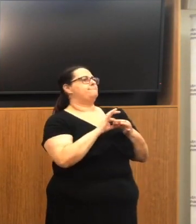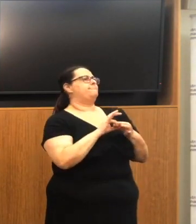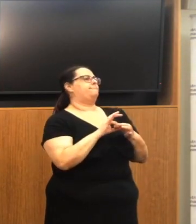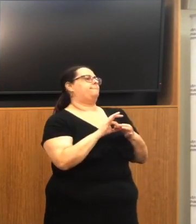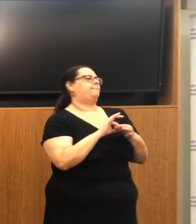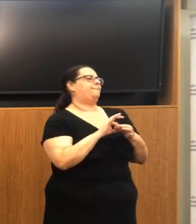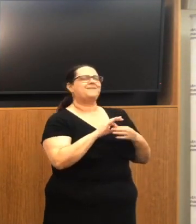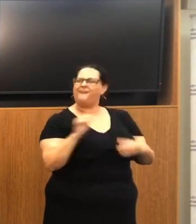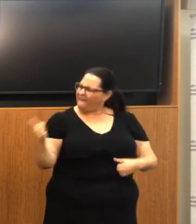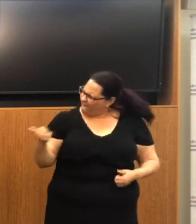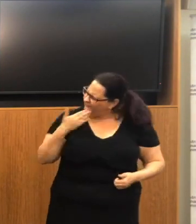That's silly.